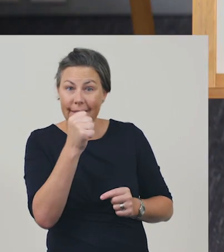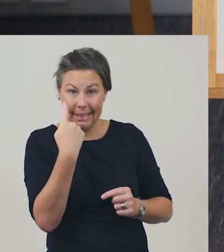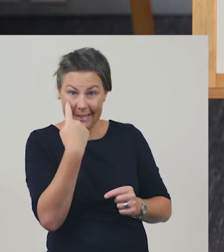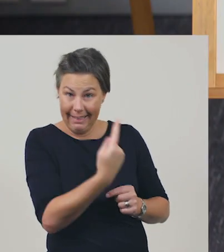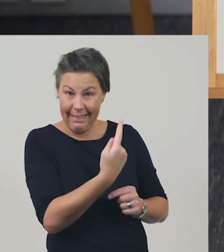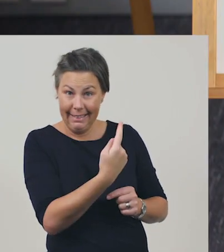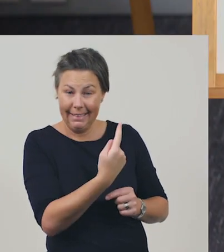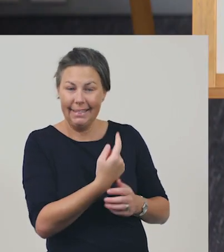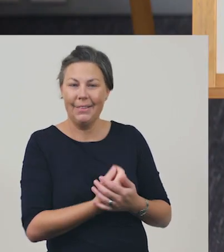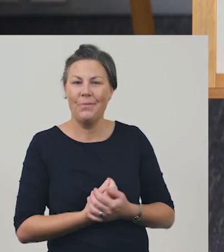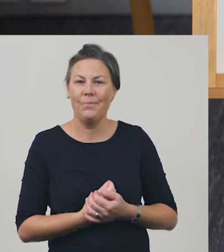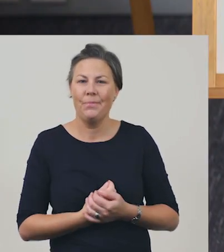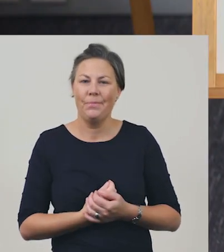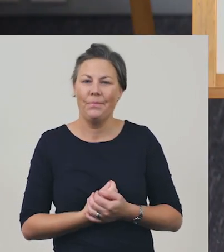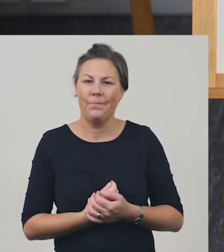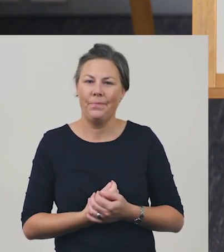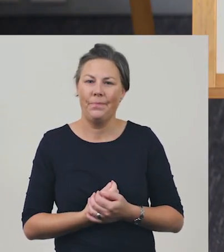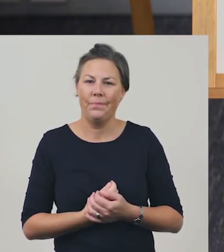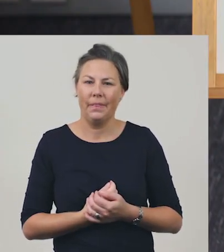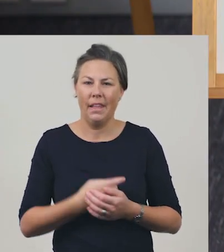The story of the three little pigs is a narrative.